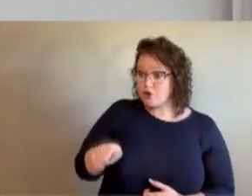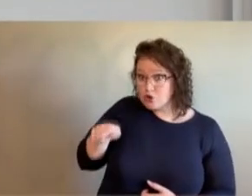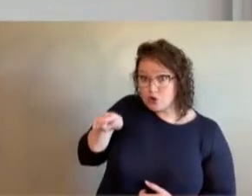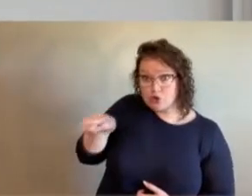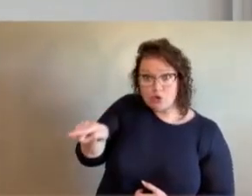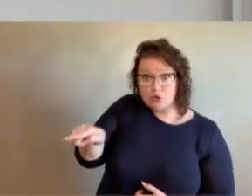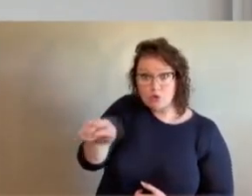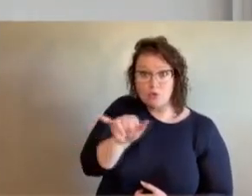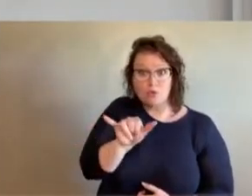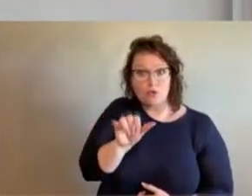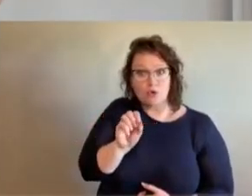"How